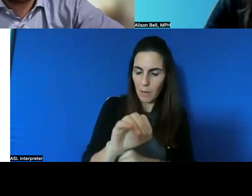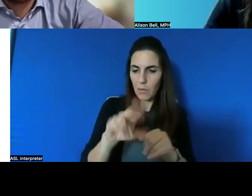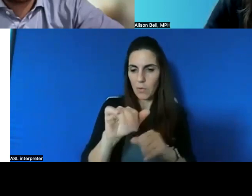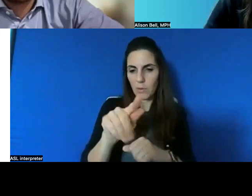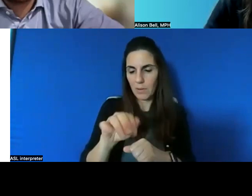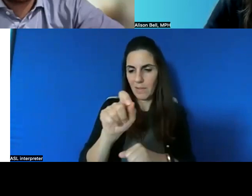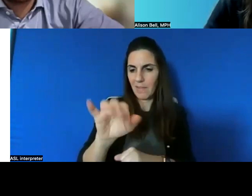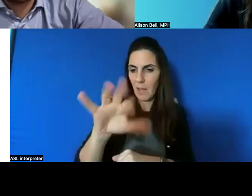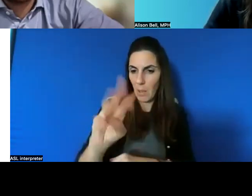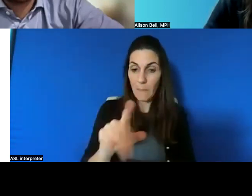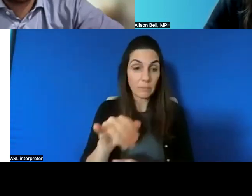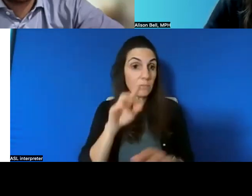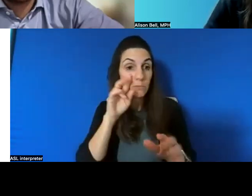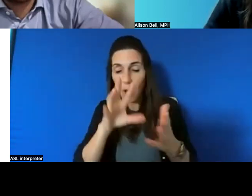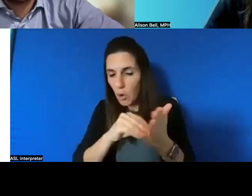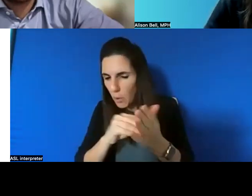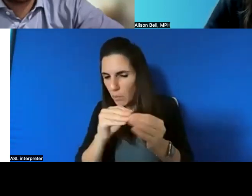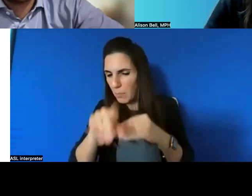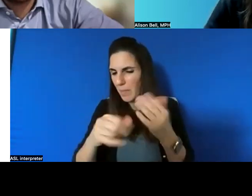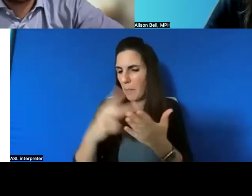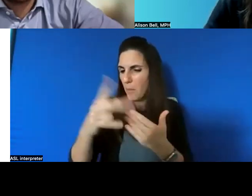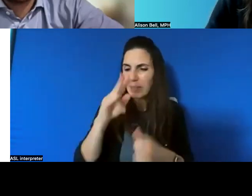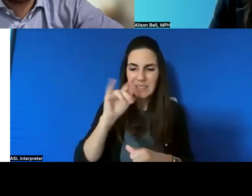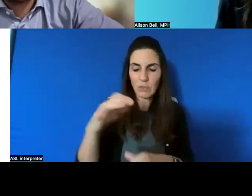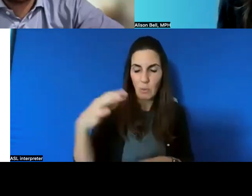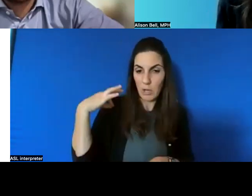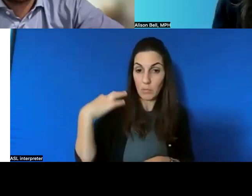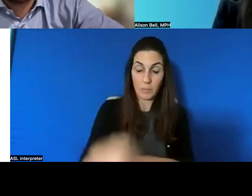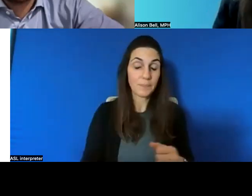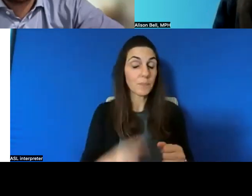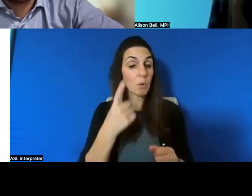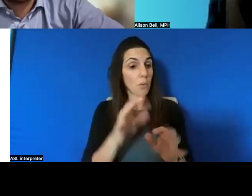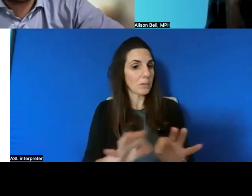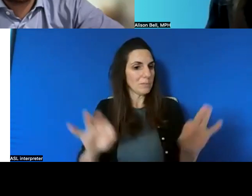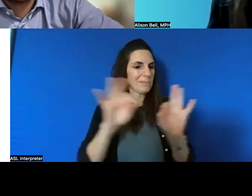as well as see if you're eligible one of the key advantages of the program is it allows individuals